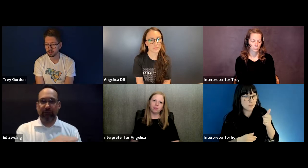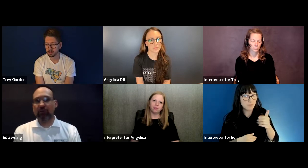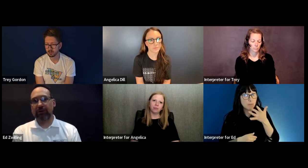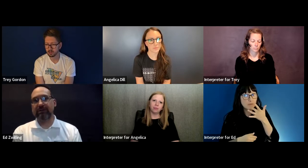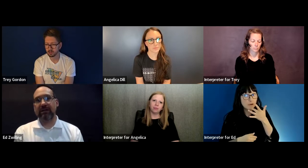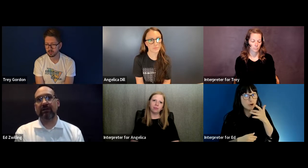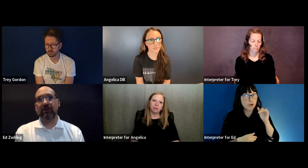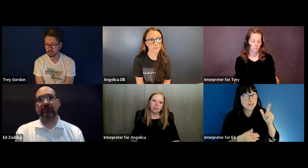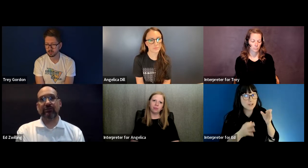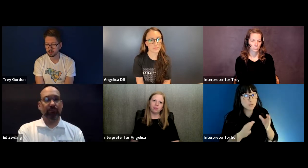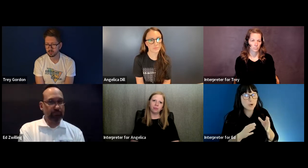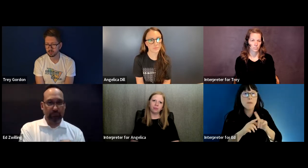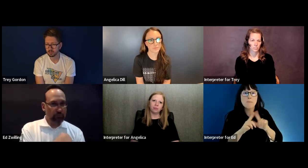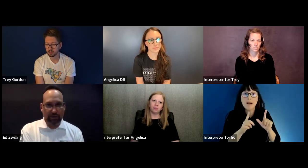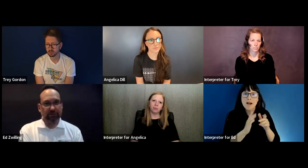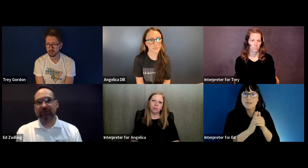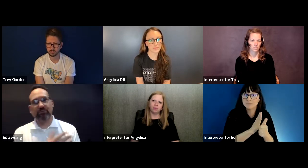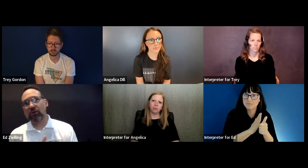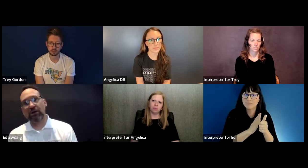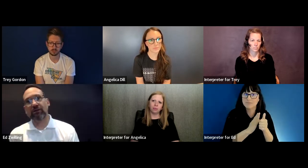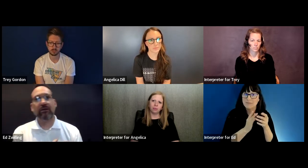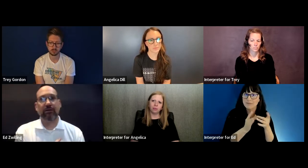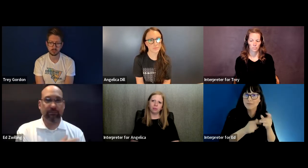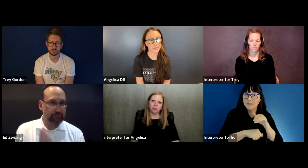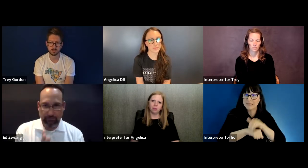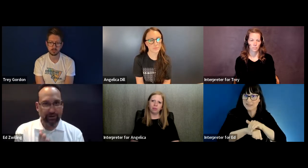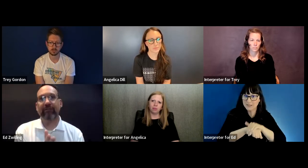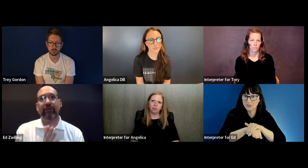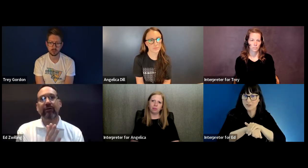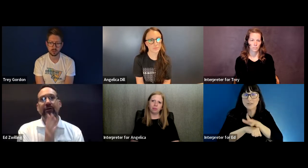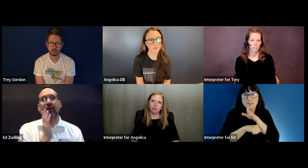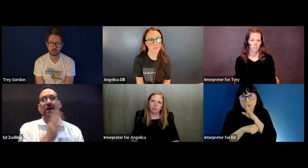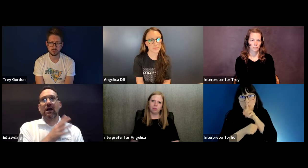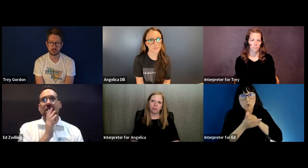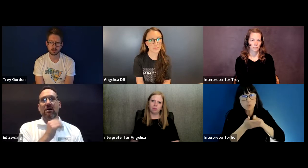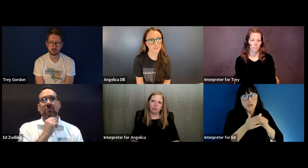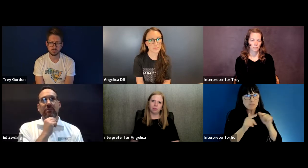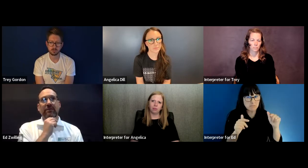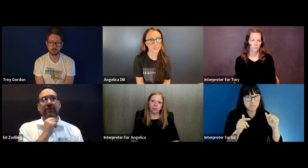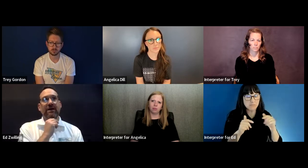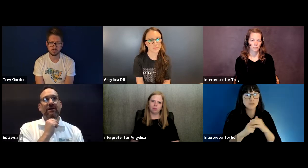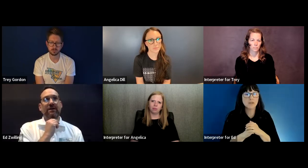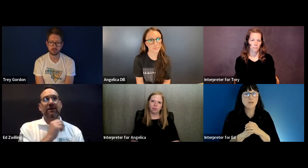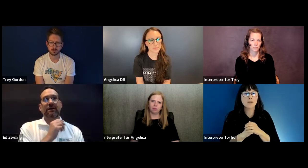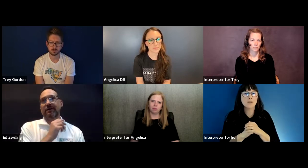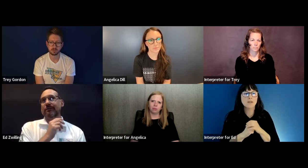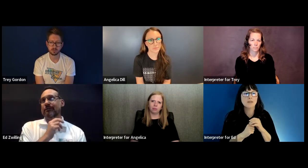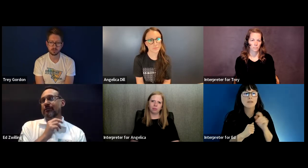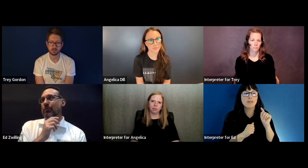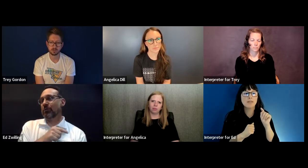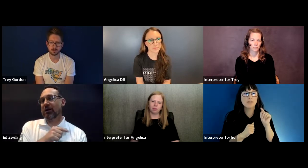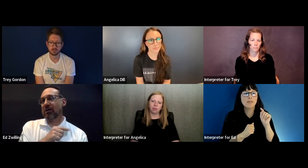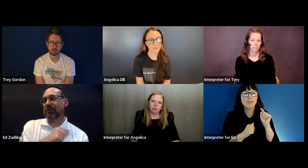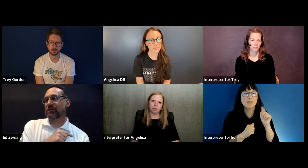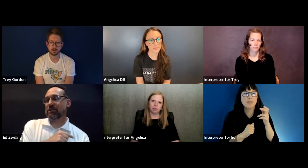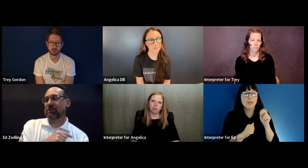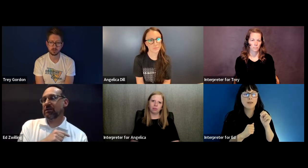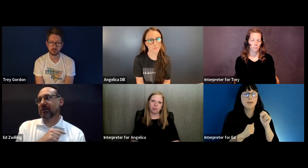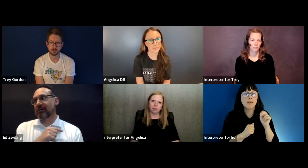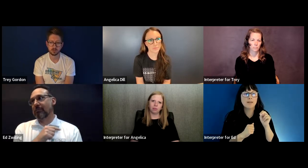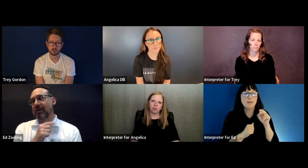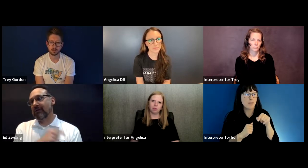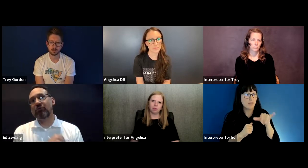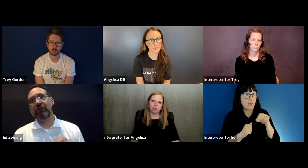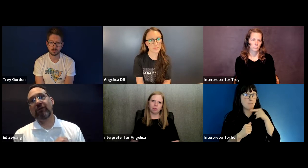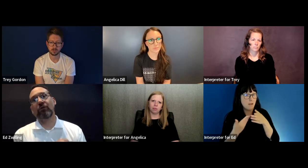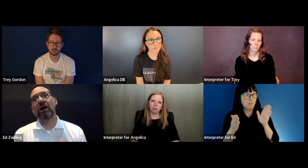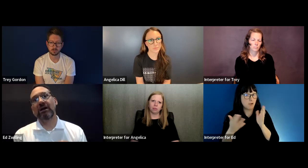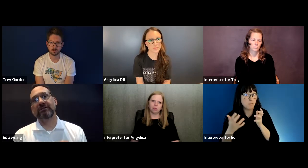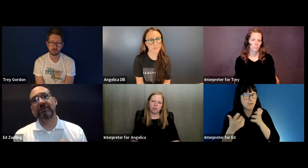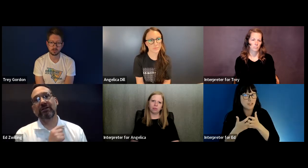fluent in english written spoken whatever then the public accommodation may be within their rights to